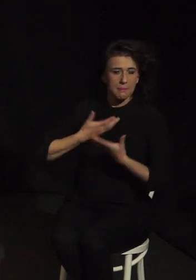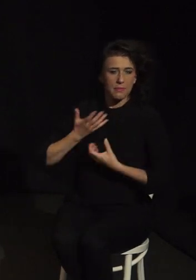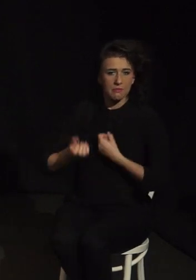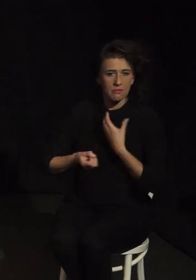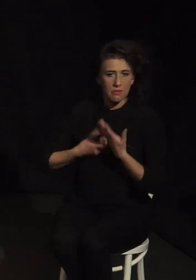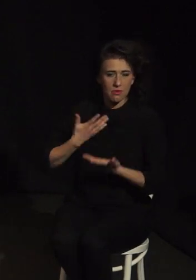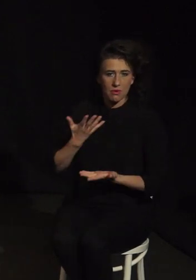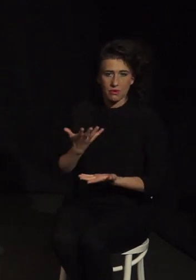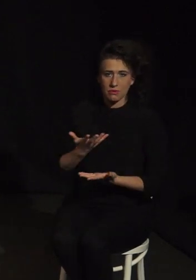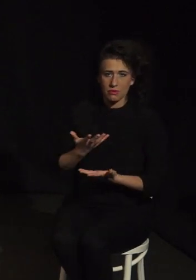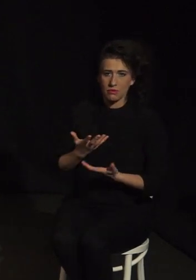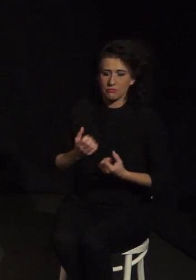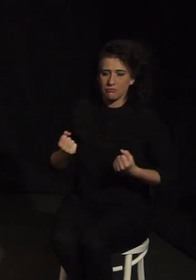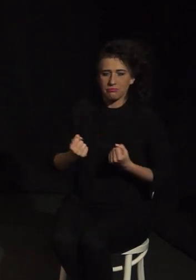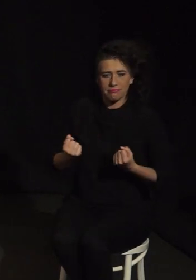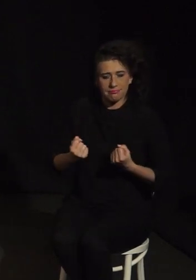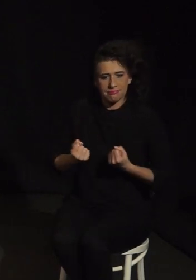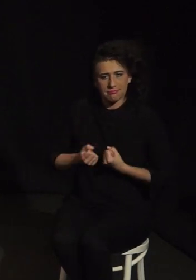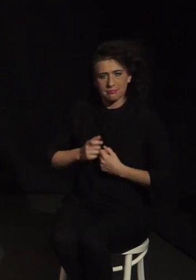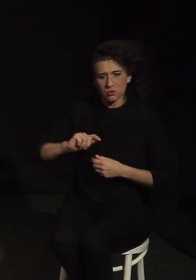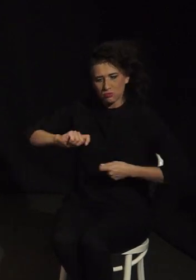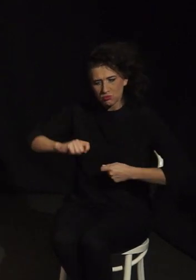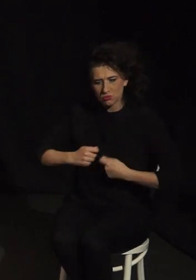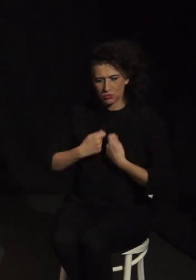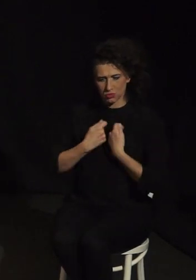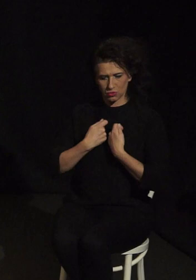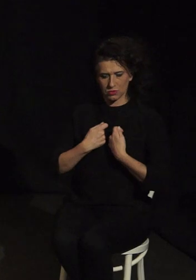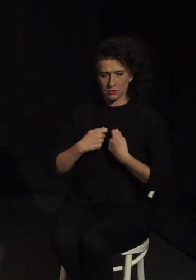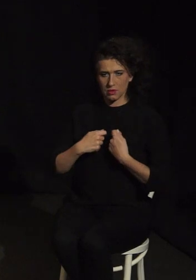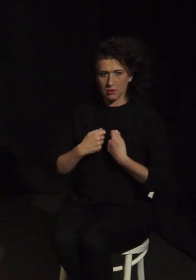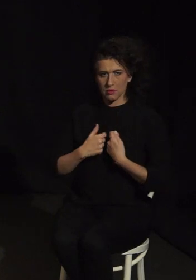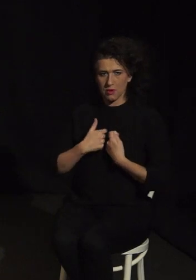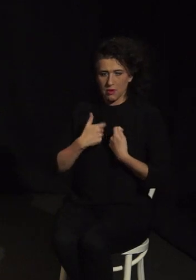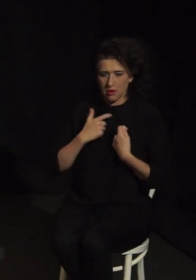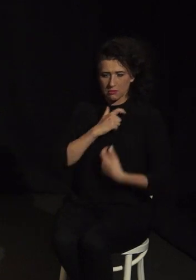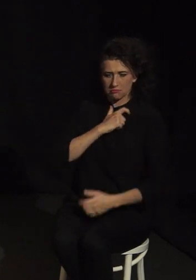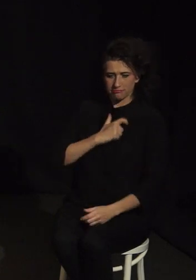It is the epic poem that forces you to reach it.